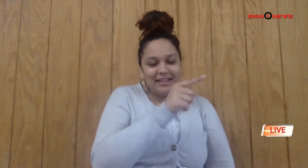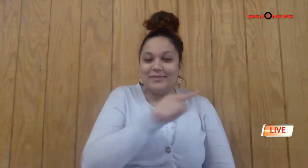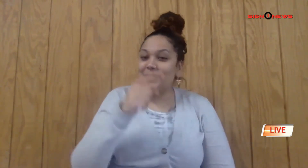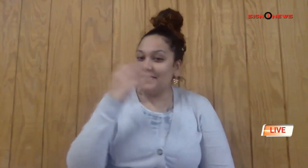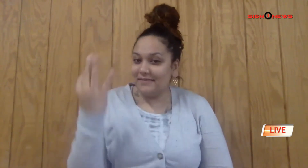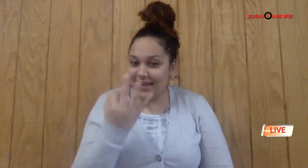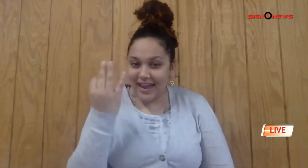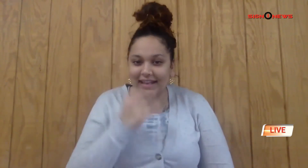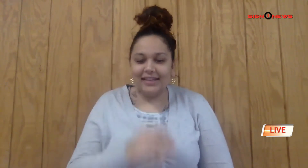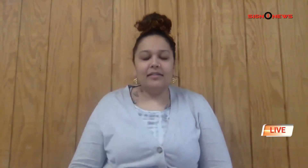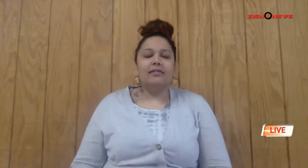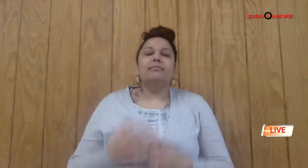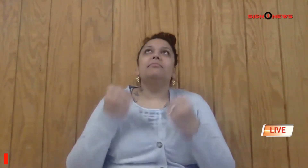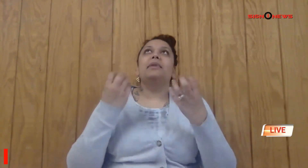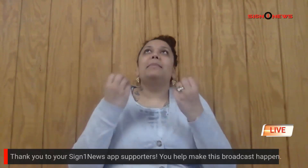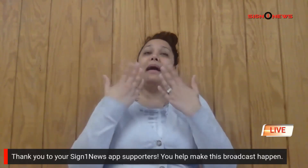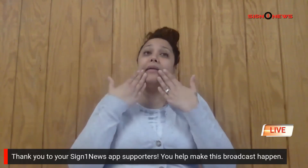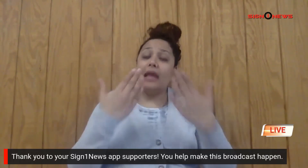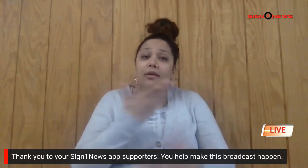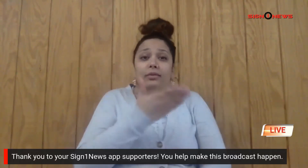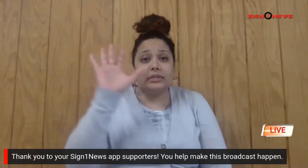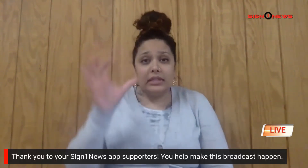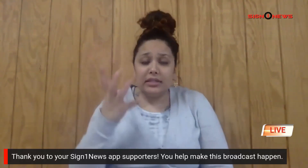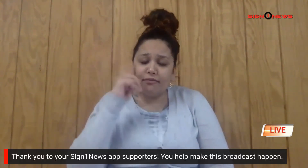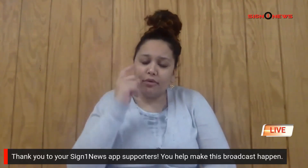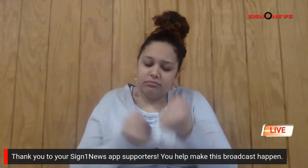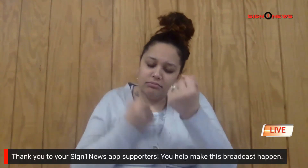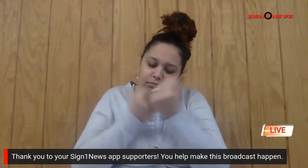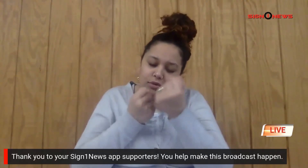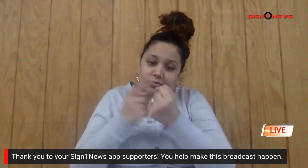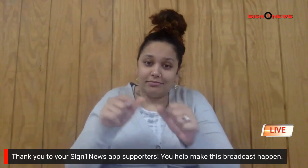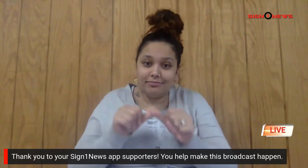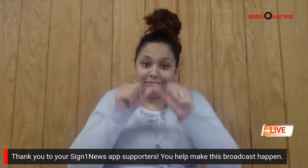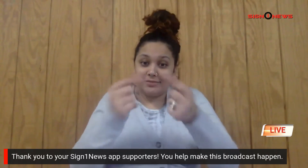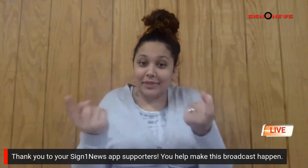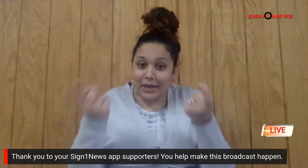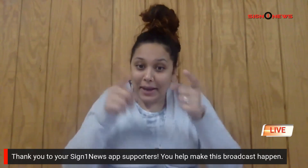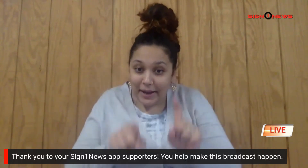updates Monday through Friday a big thank you to our Sign1News app supporters you help